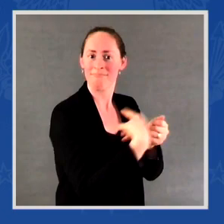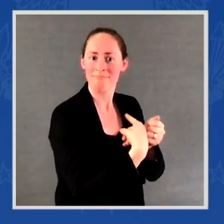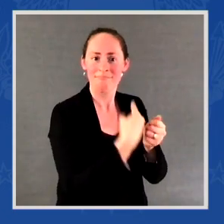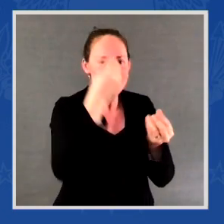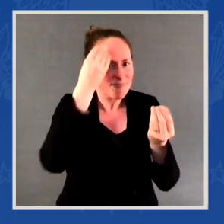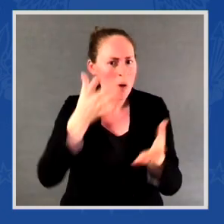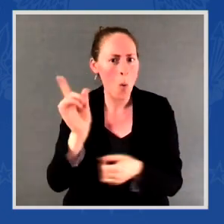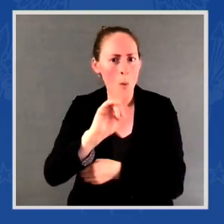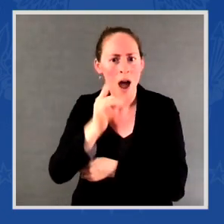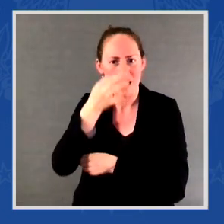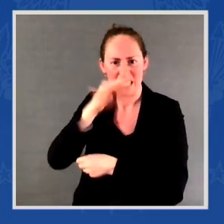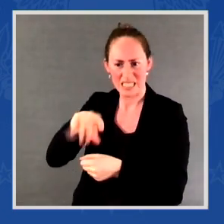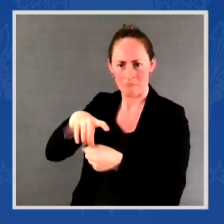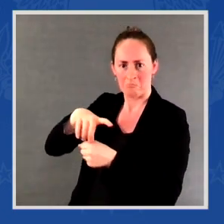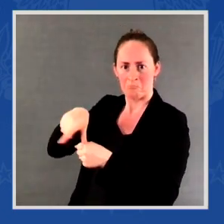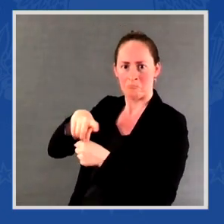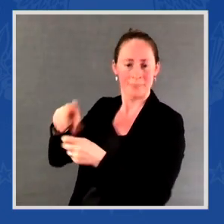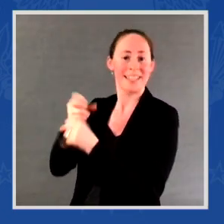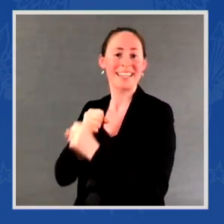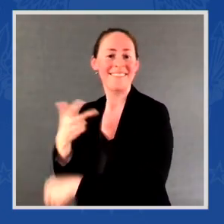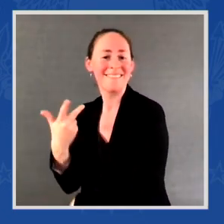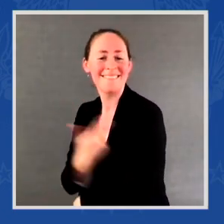And hardly anyone is beyond five miles from a potential site.